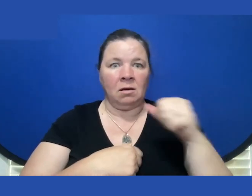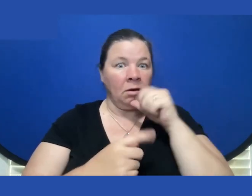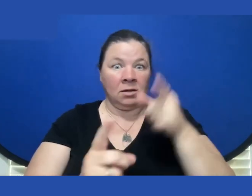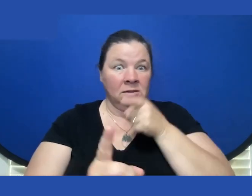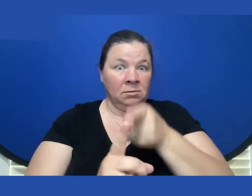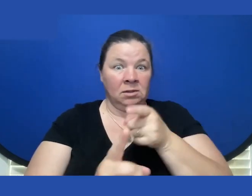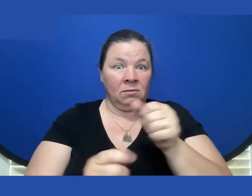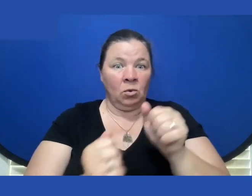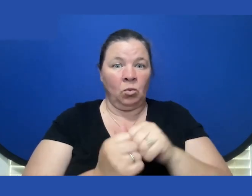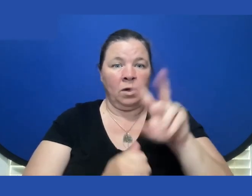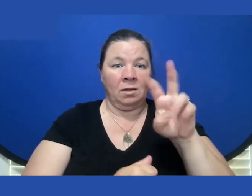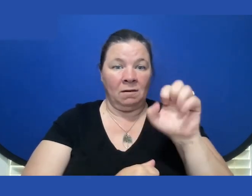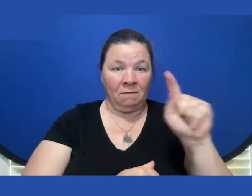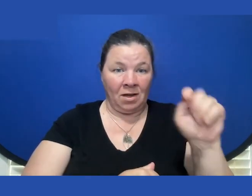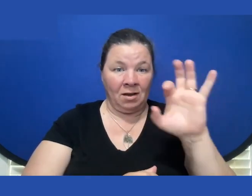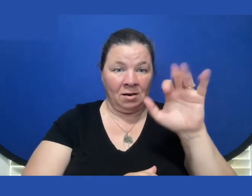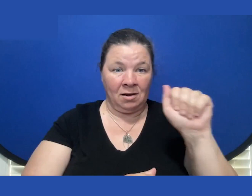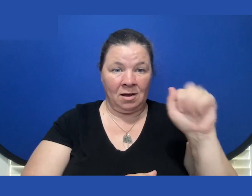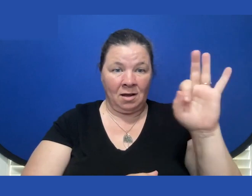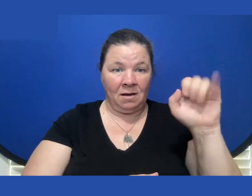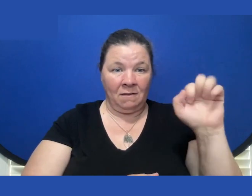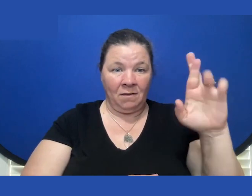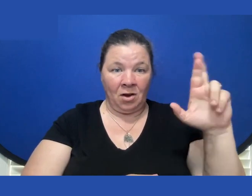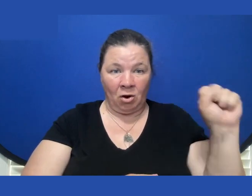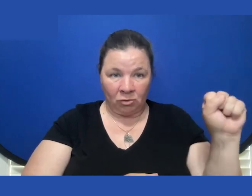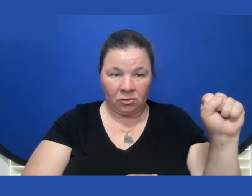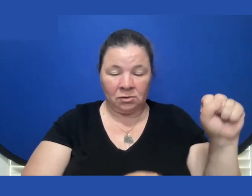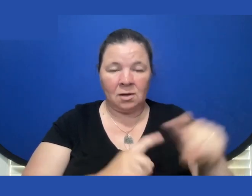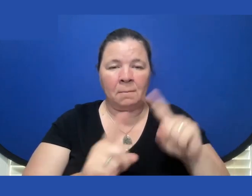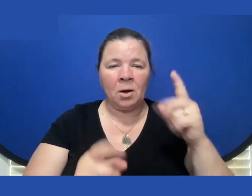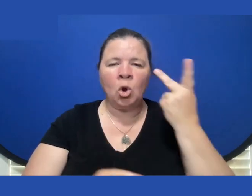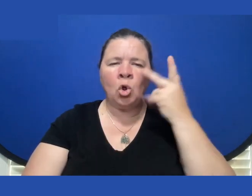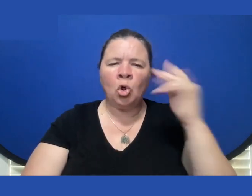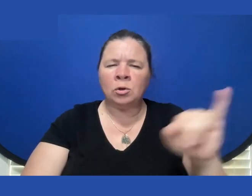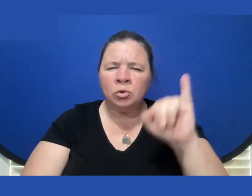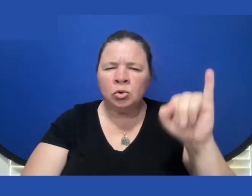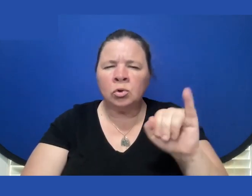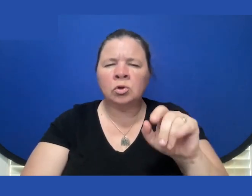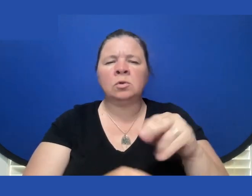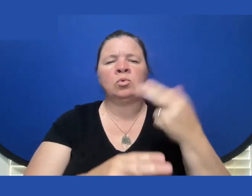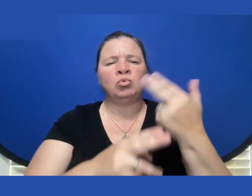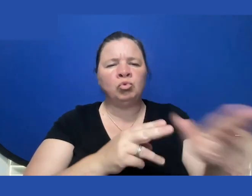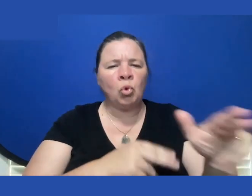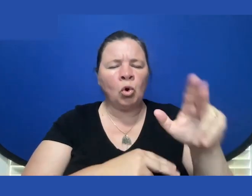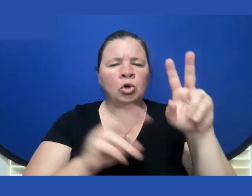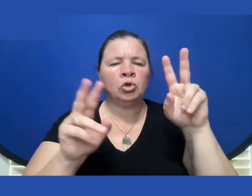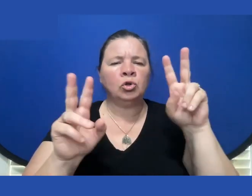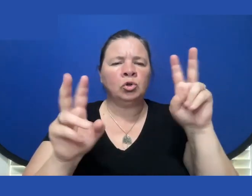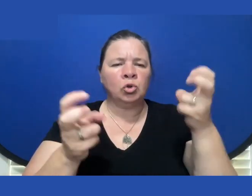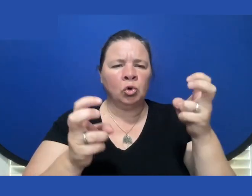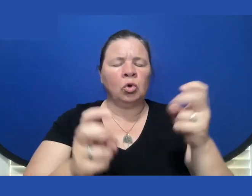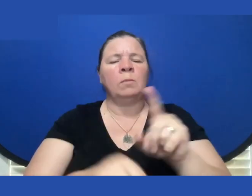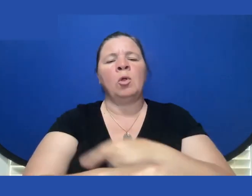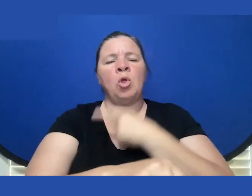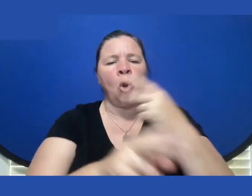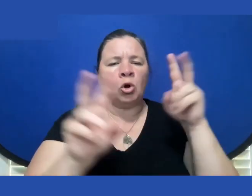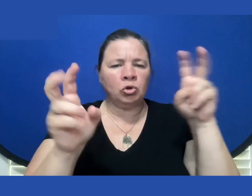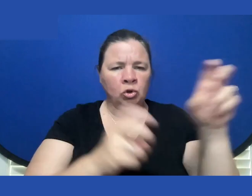within Veterans Affairs, but like, you know, you can look at the insurance short-term and long-term disability in the same categorization.